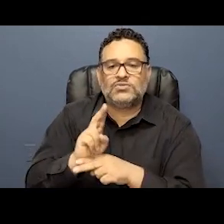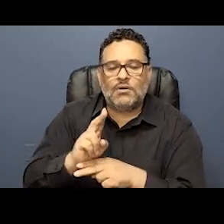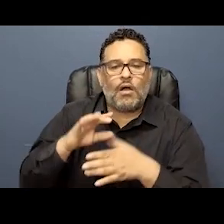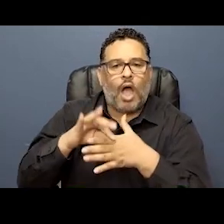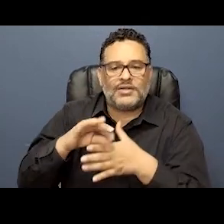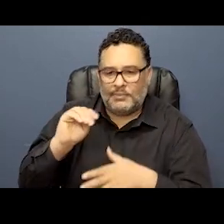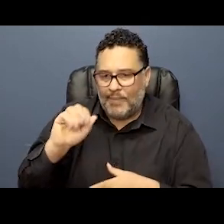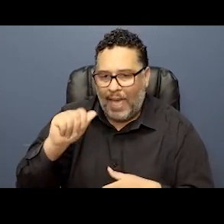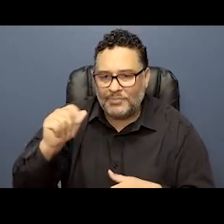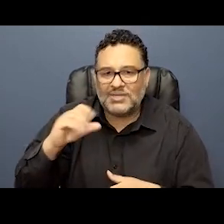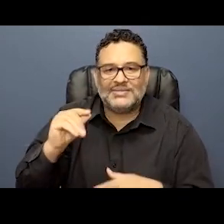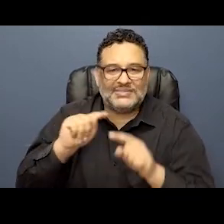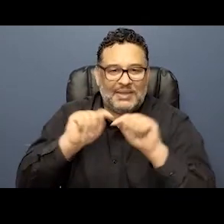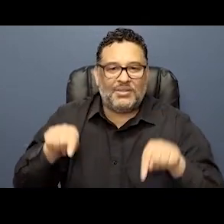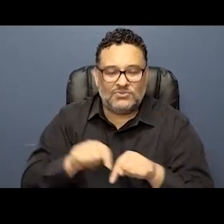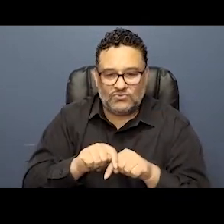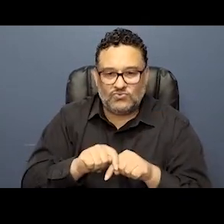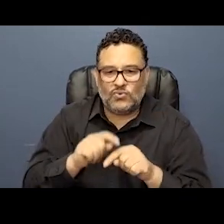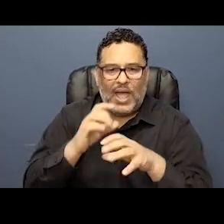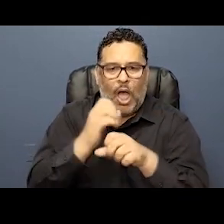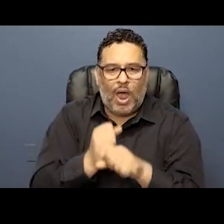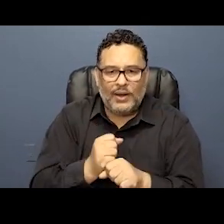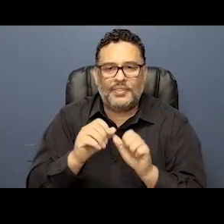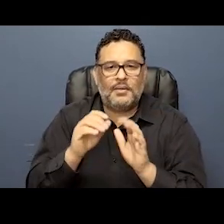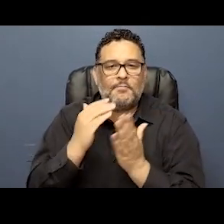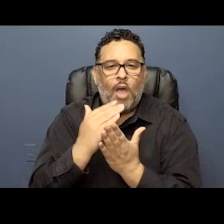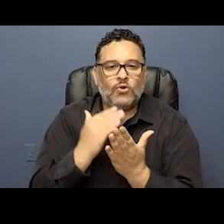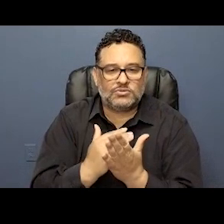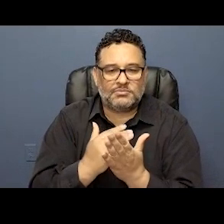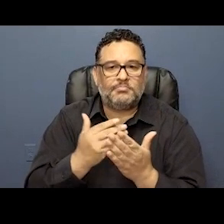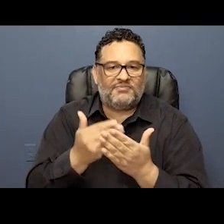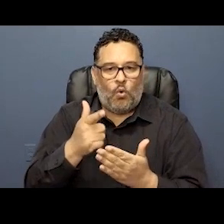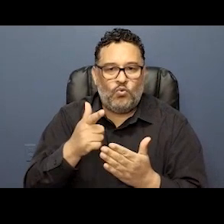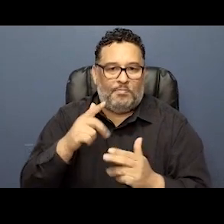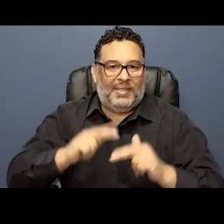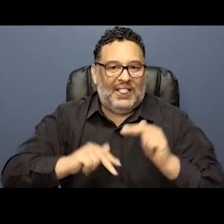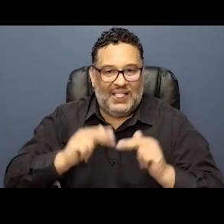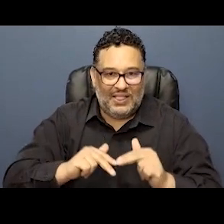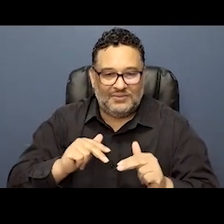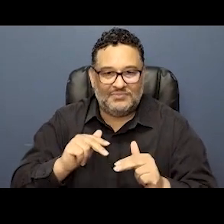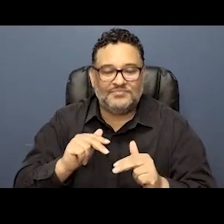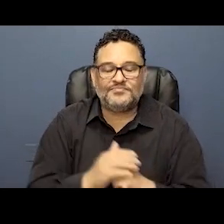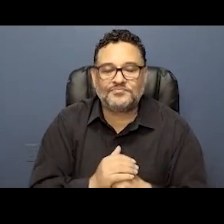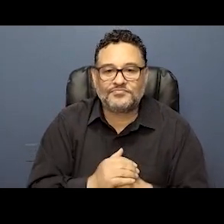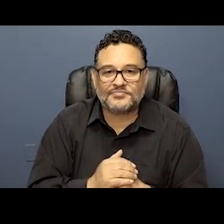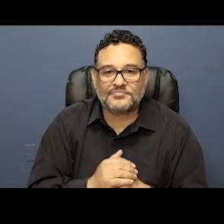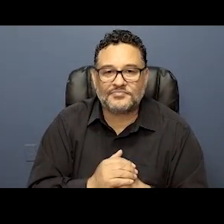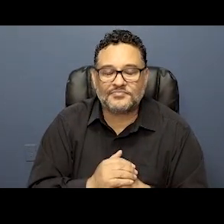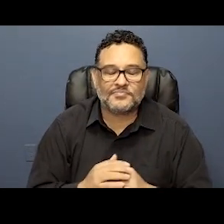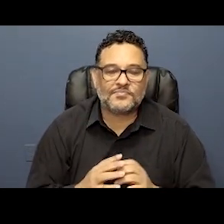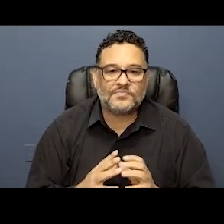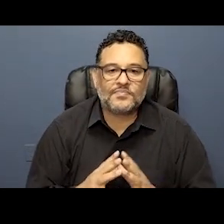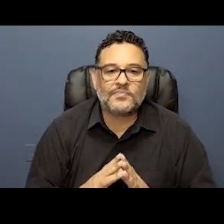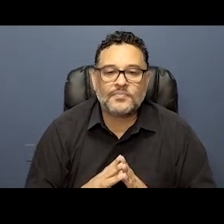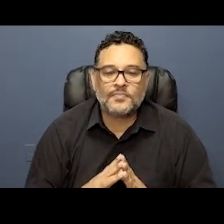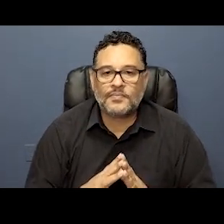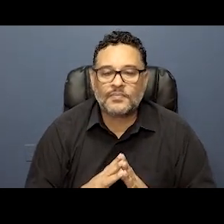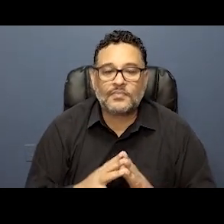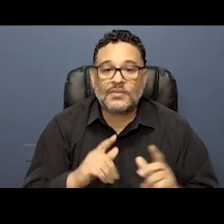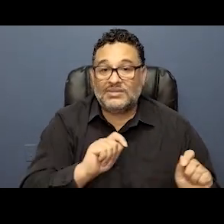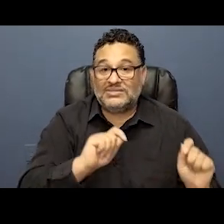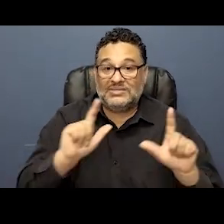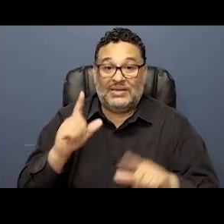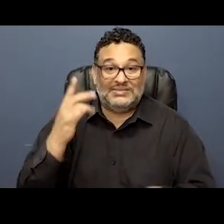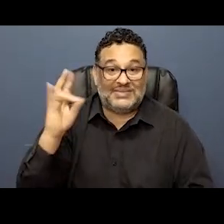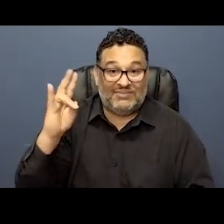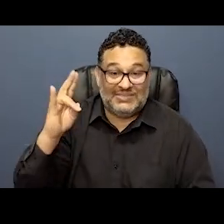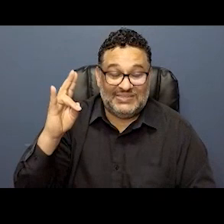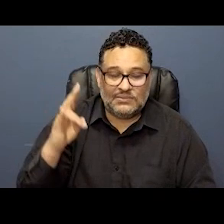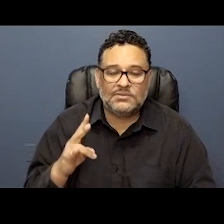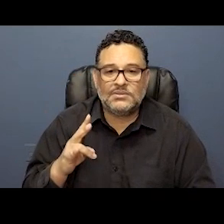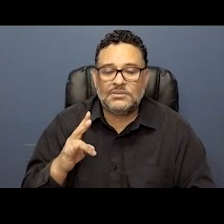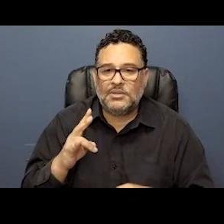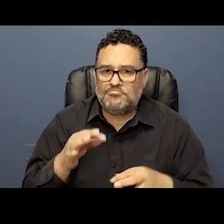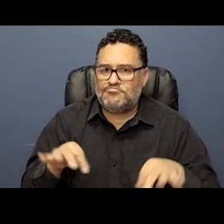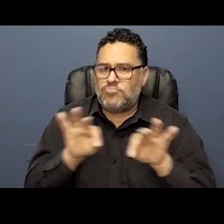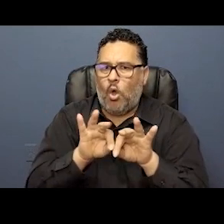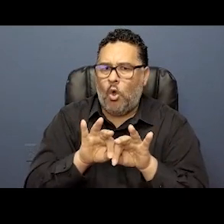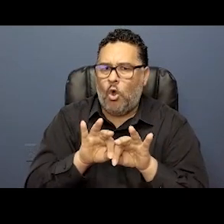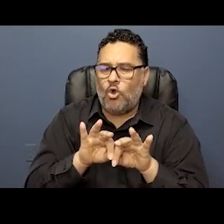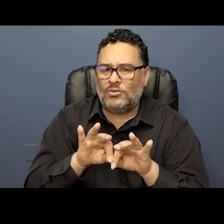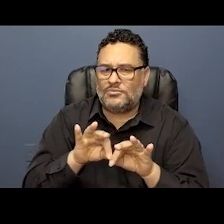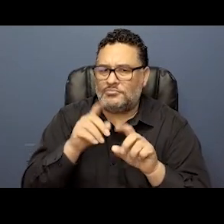modules before you build them. [Alex] Slide 17, Key Takeaways.